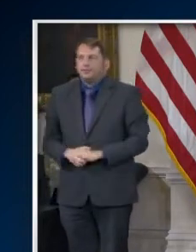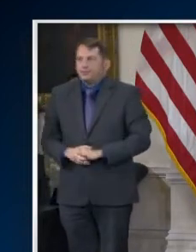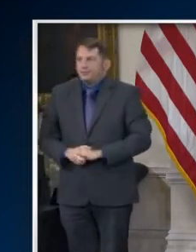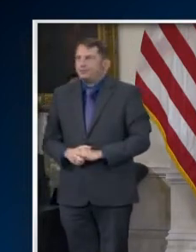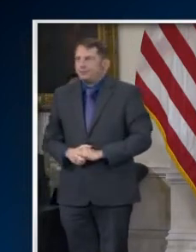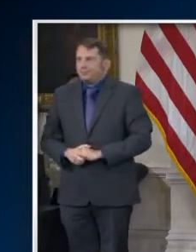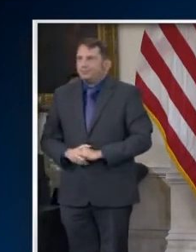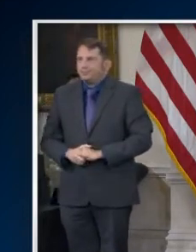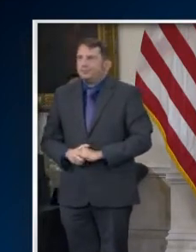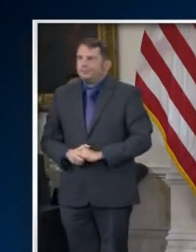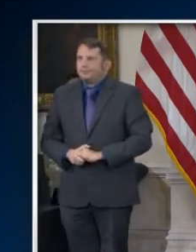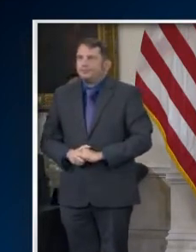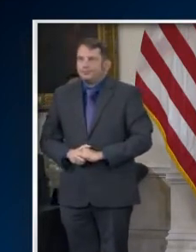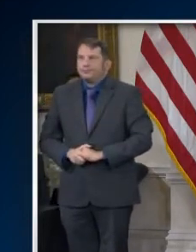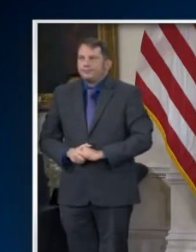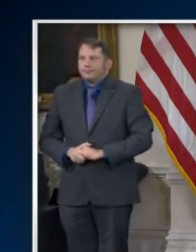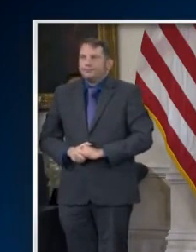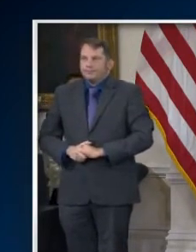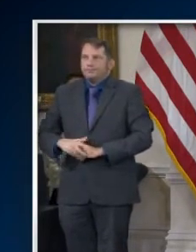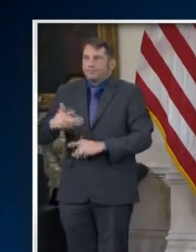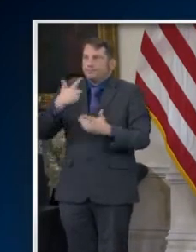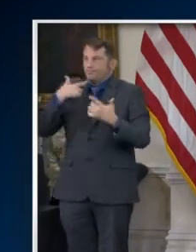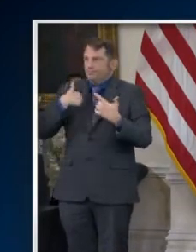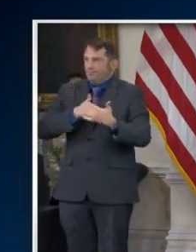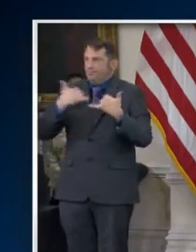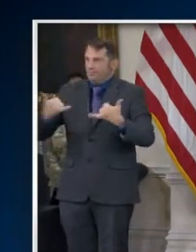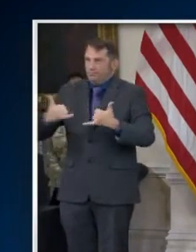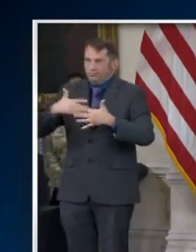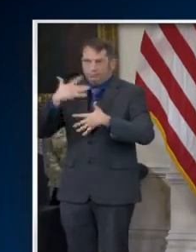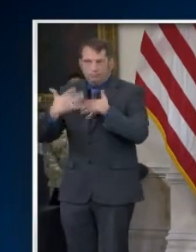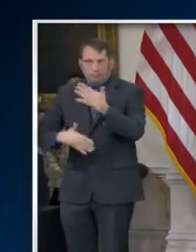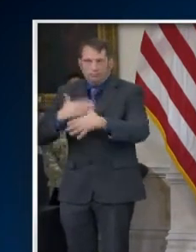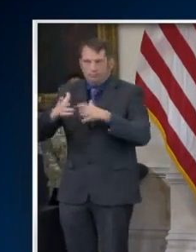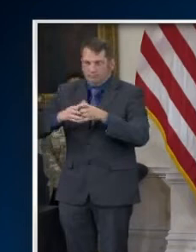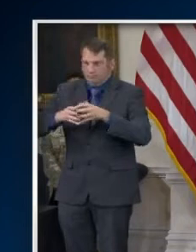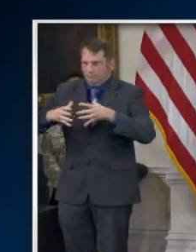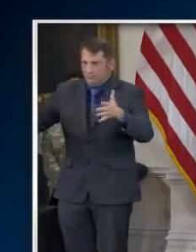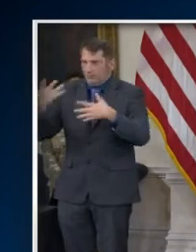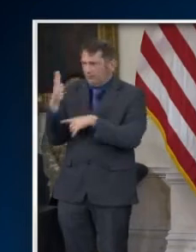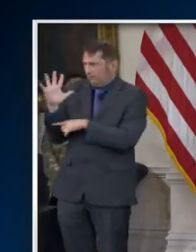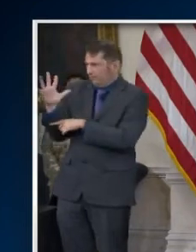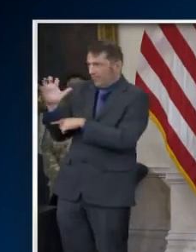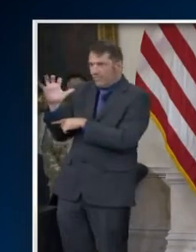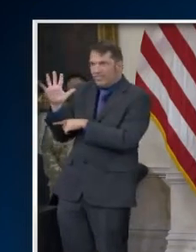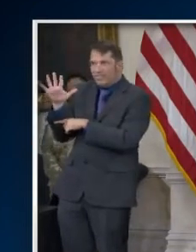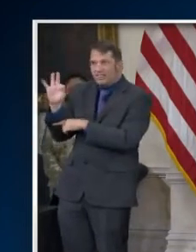AS OF TODAY, OUR MORE THAN 3000 POINTS OF DISTRIBUTION HAVE